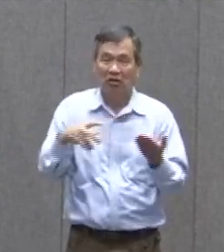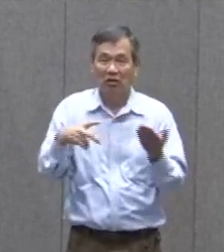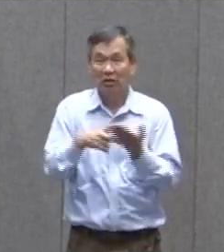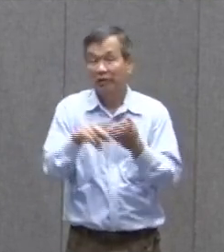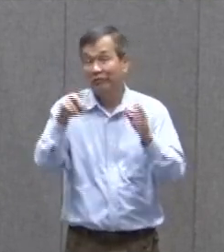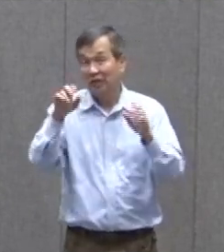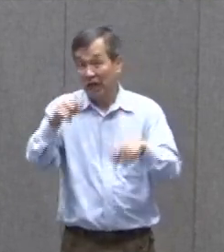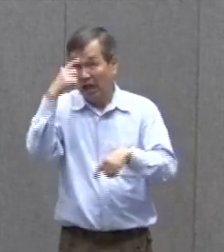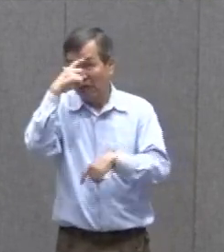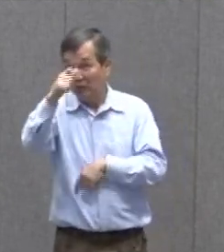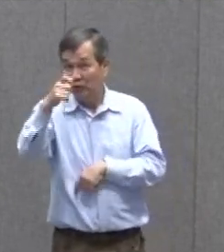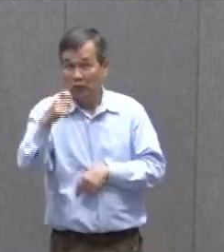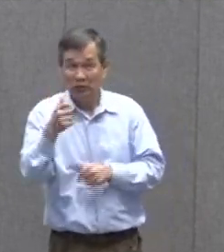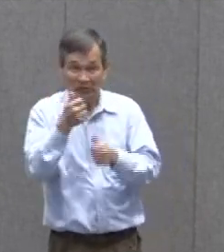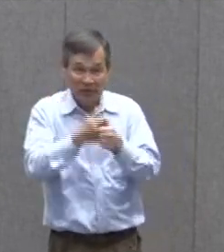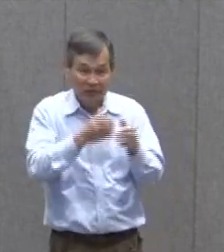or you can do them all four at once like me.